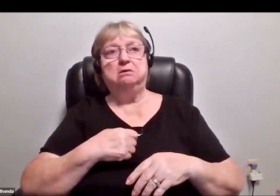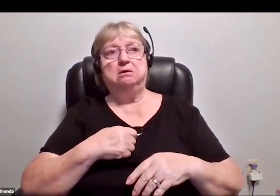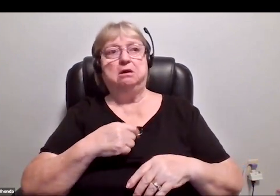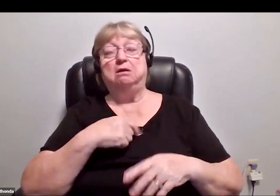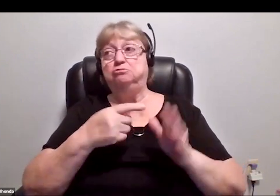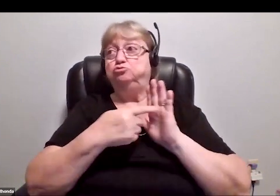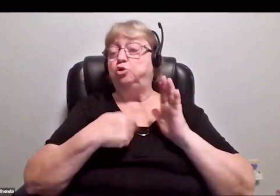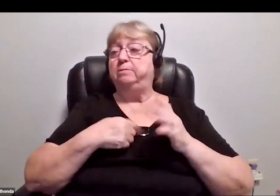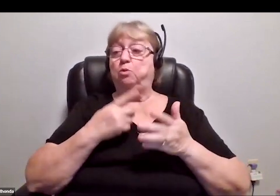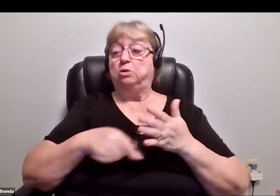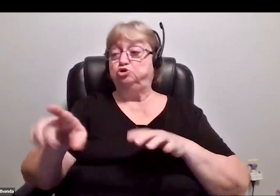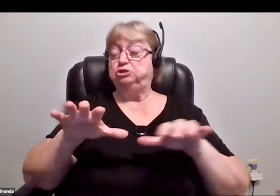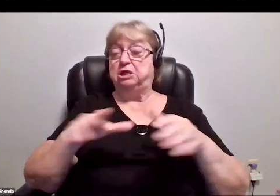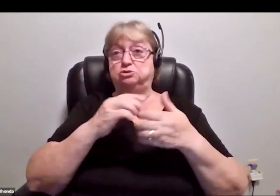that she knows her appointments.